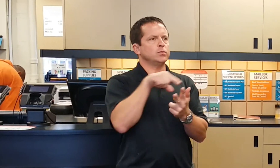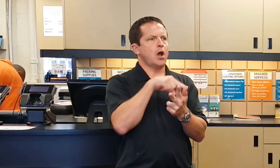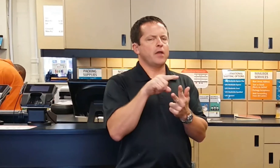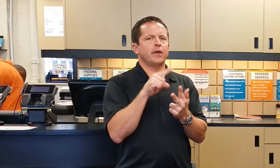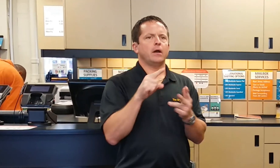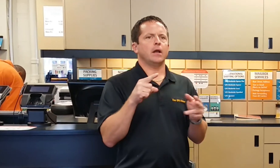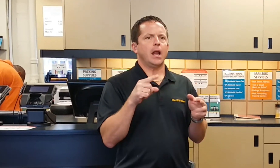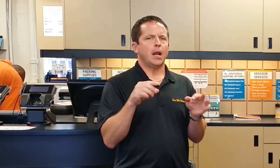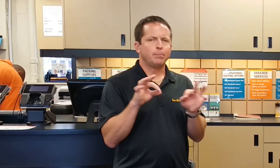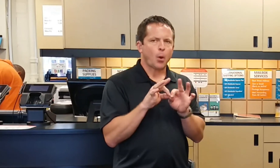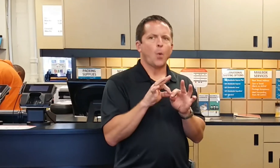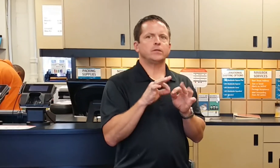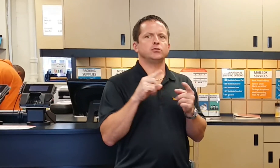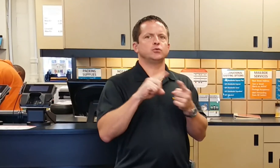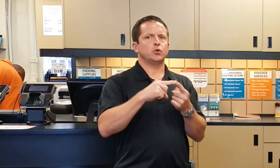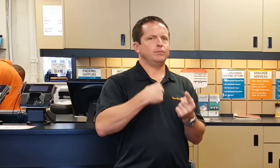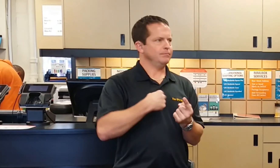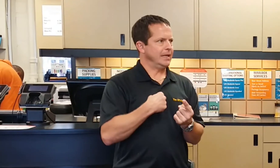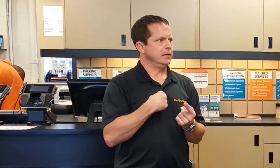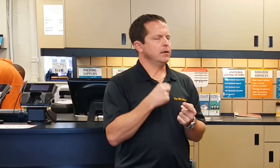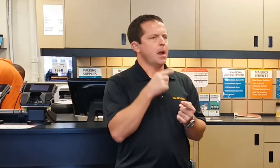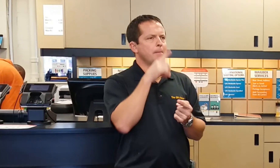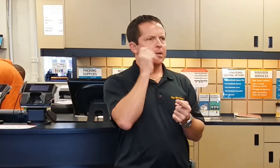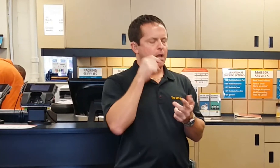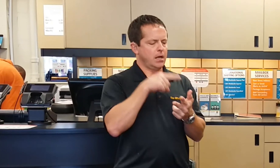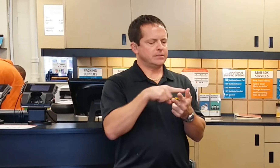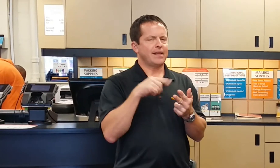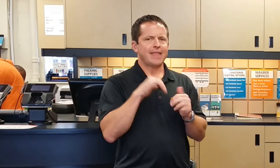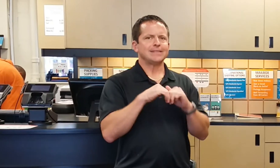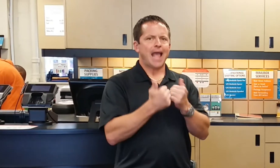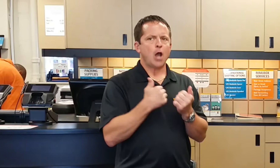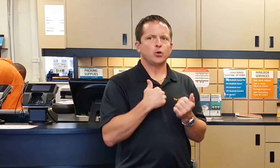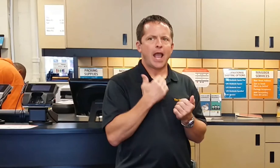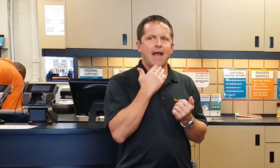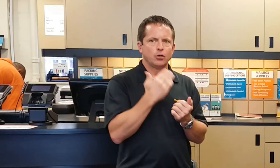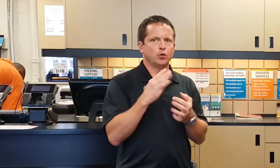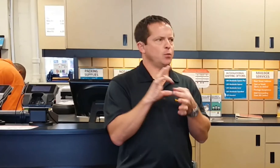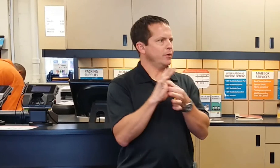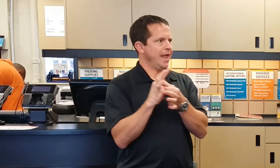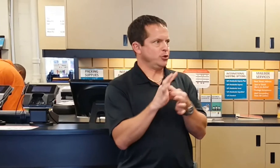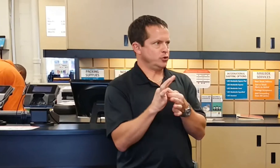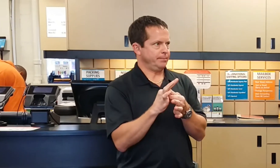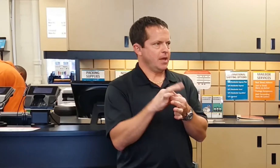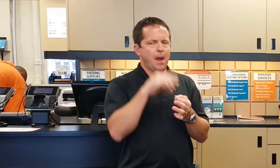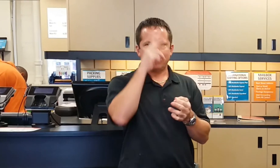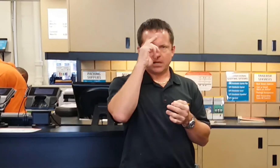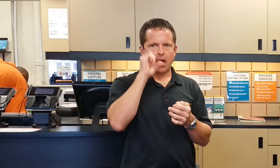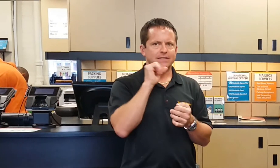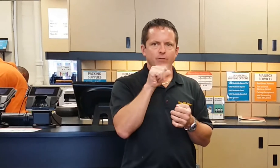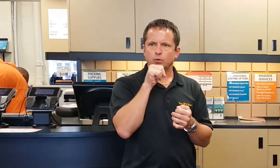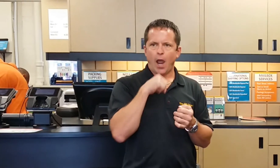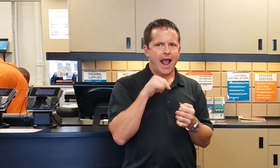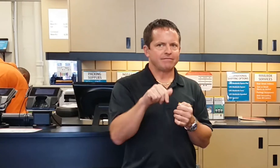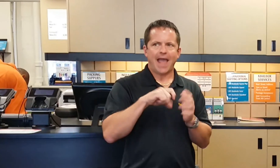So those three things are important to me because if you can't have a good relationship with them